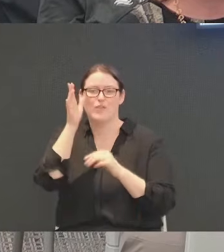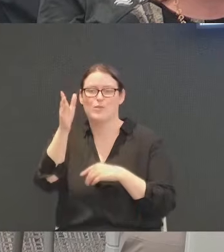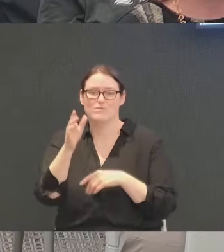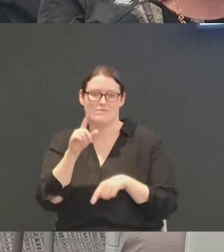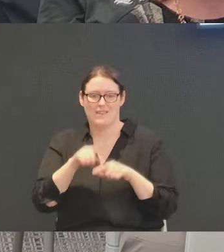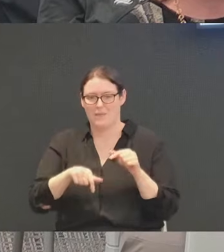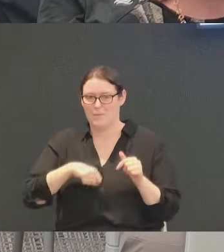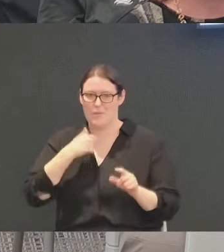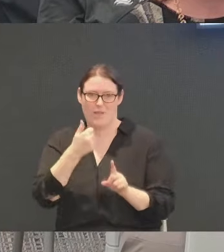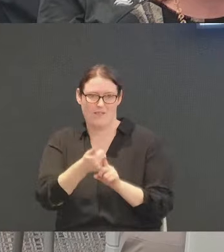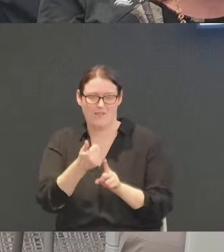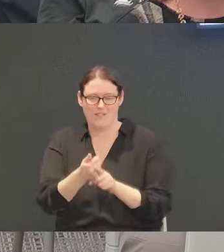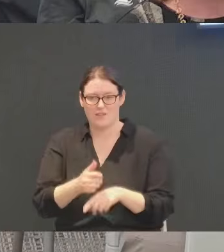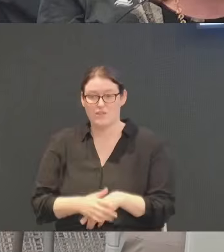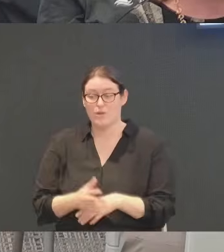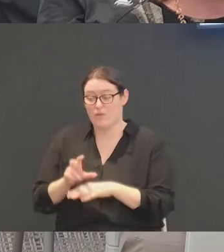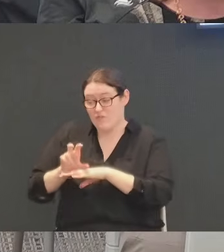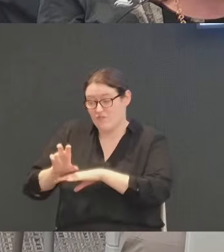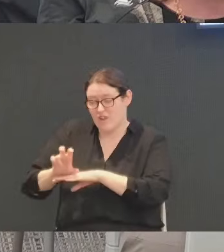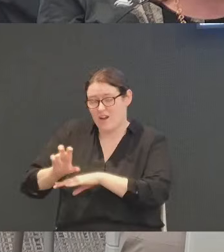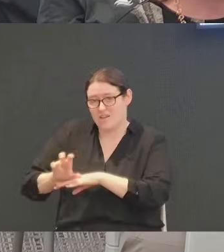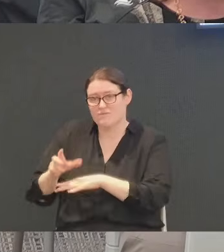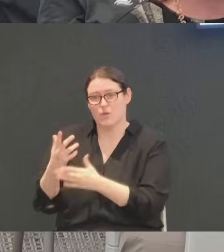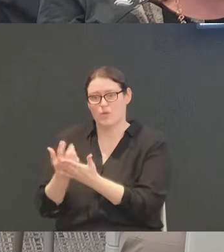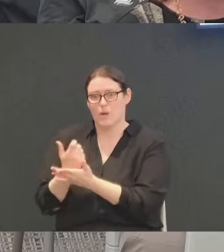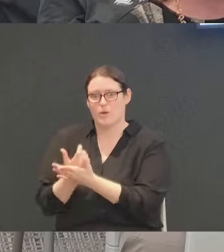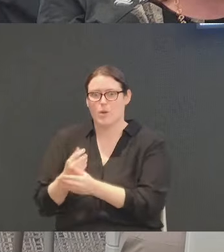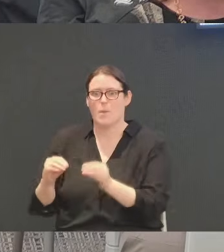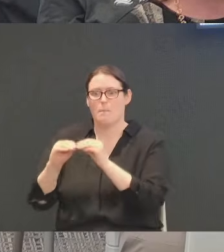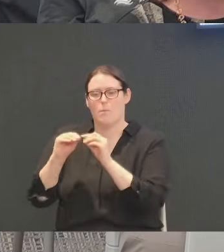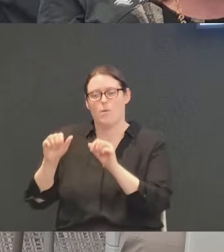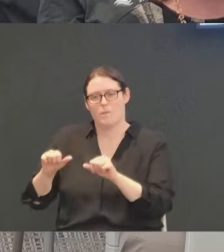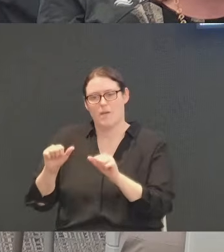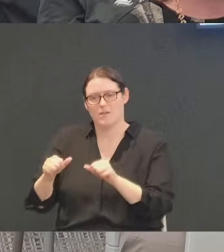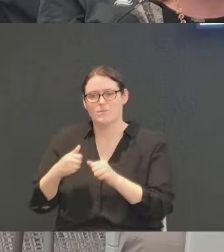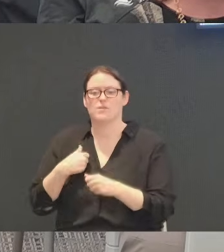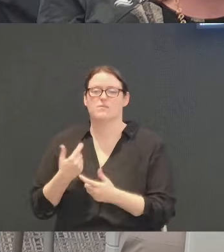levies make opportunities much more possible. I ask you to continue supporting the children's